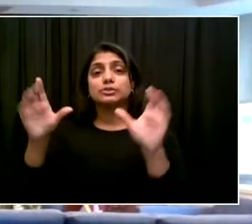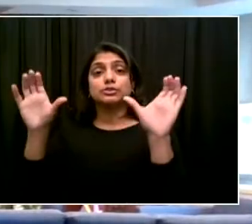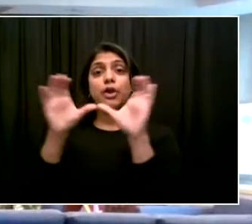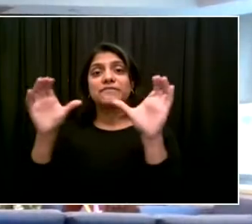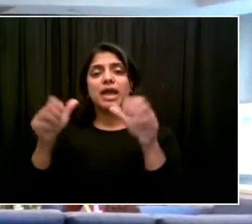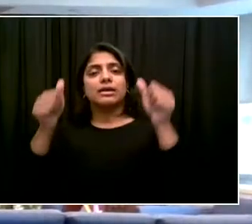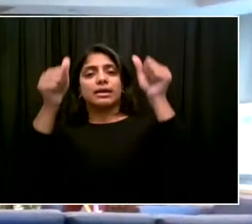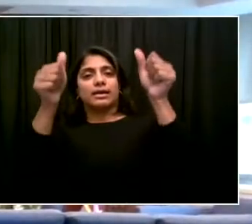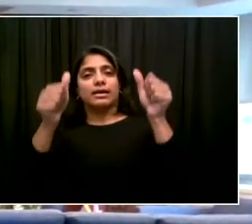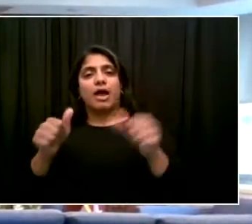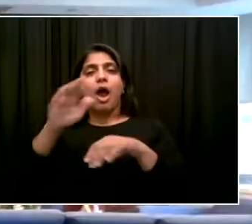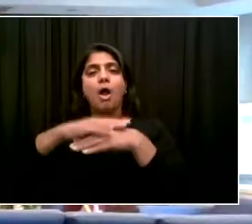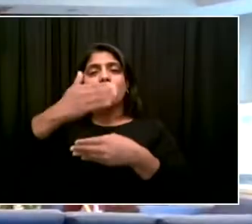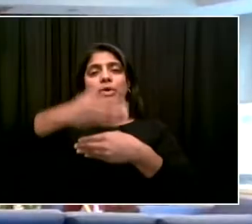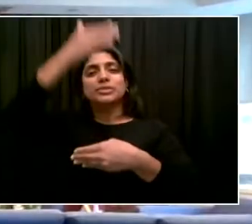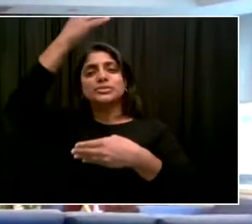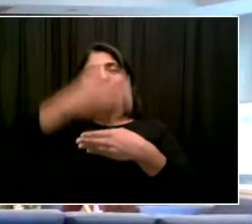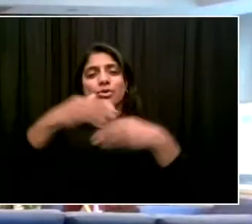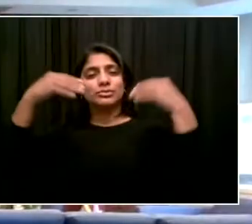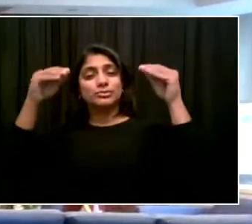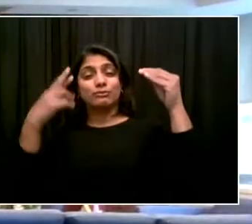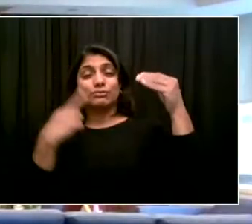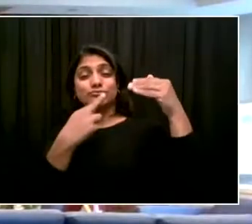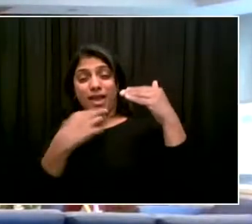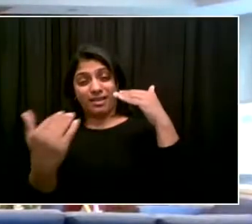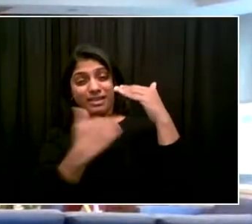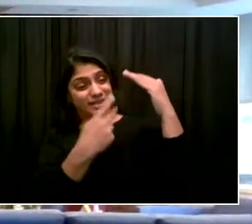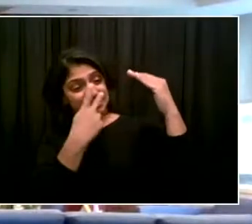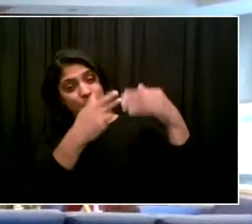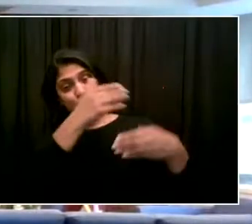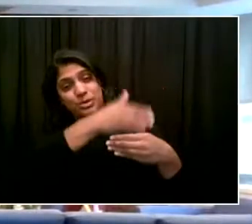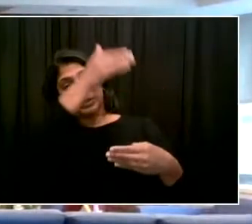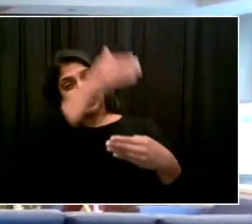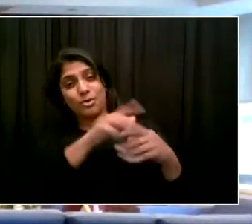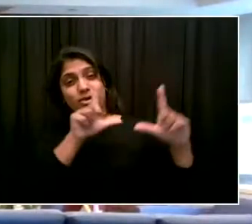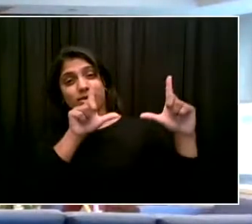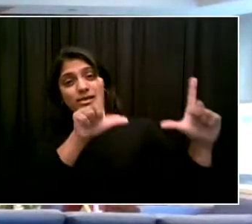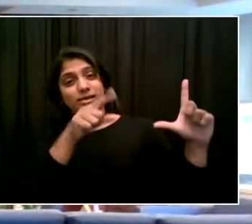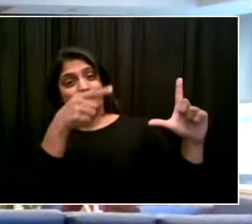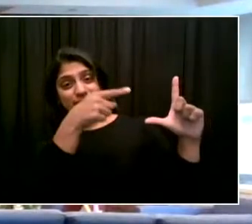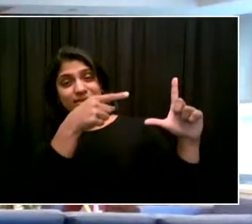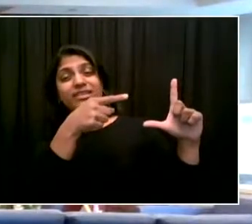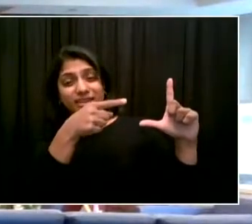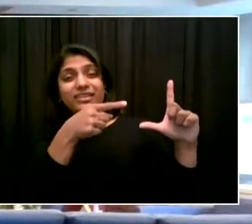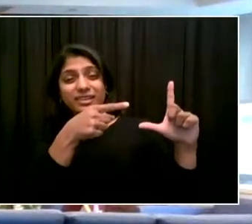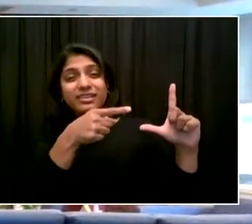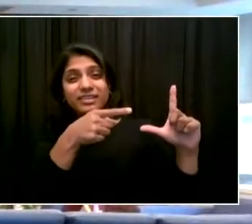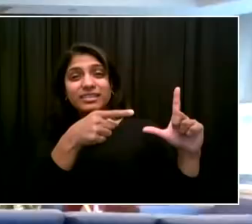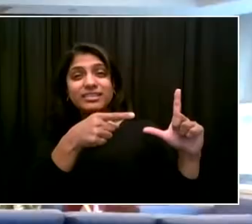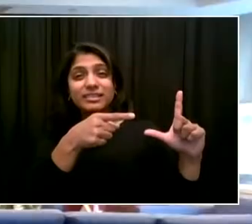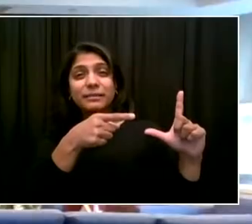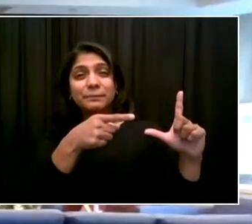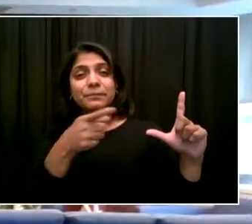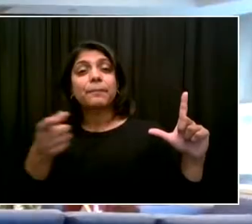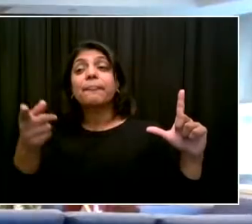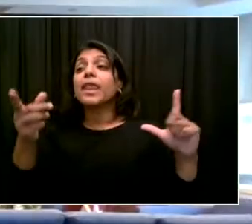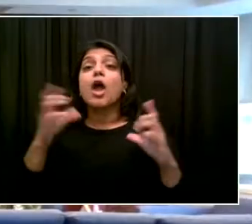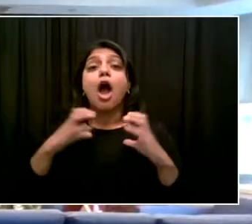ON THE WEBSITE. THIS WORKS SIMILARLY TO THAT . YOU CAN GO ON THE WEBSITE AND FILL IT OUT AND PRINTED OUT AND